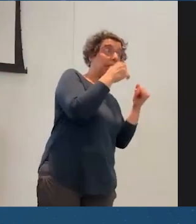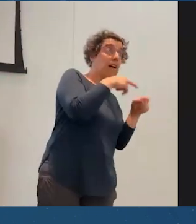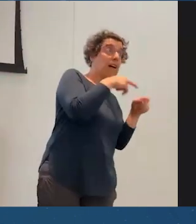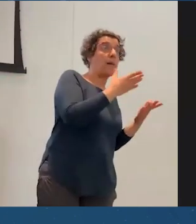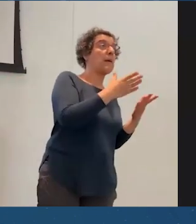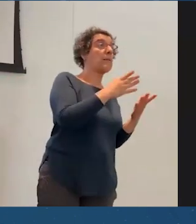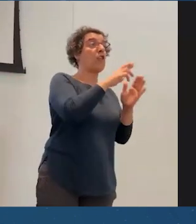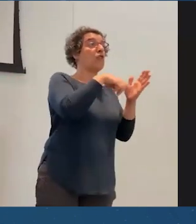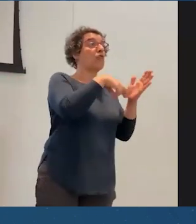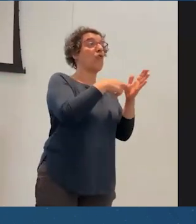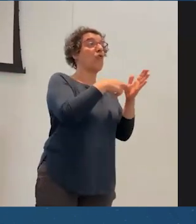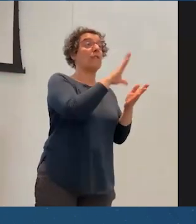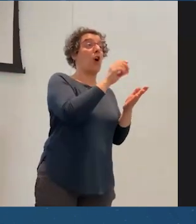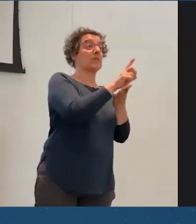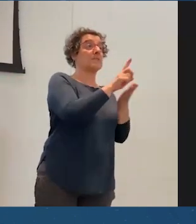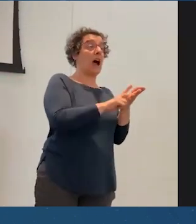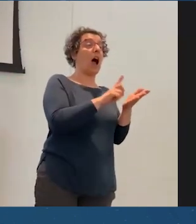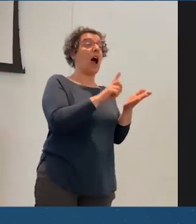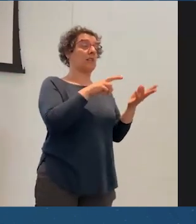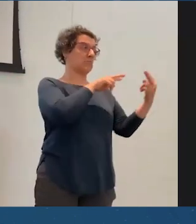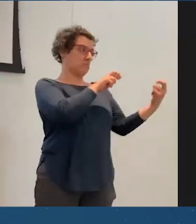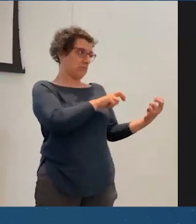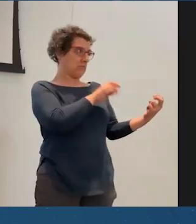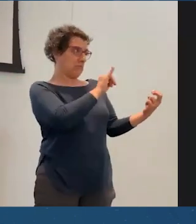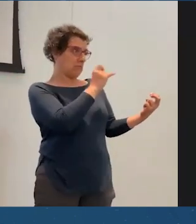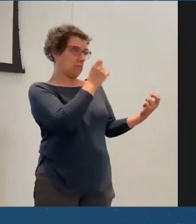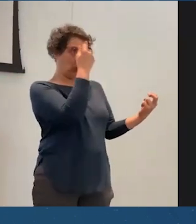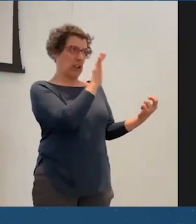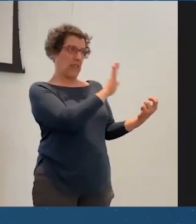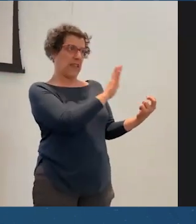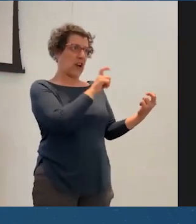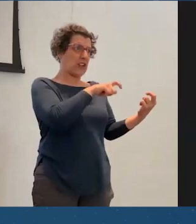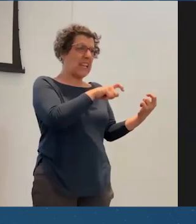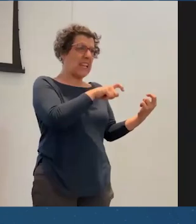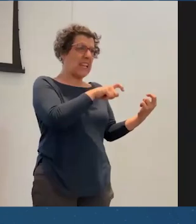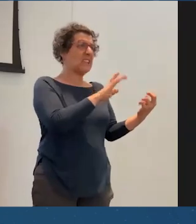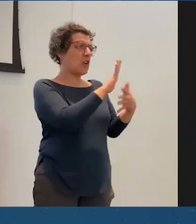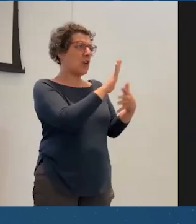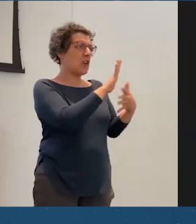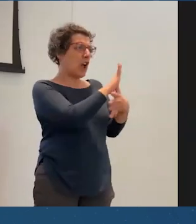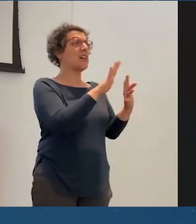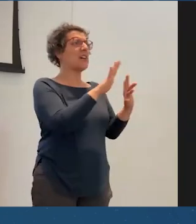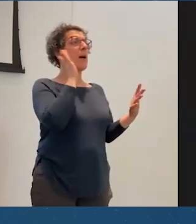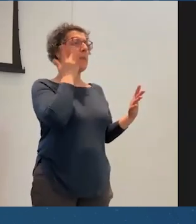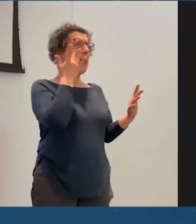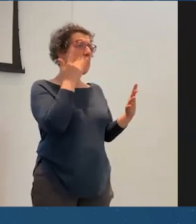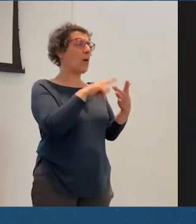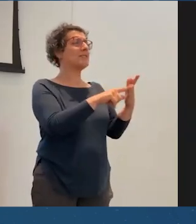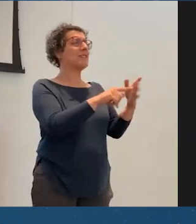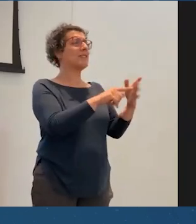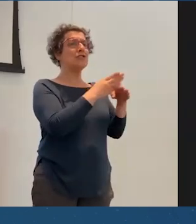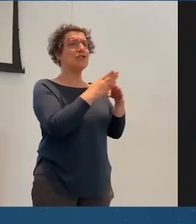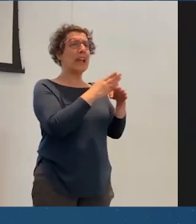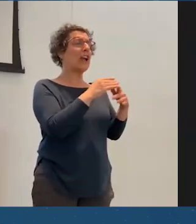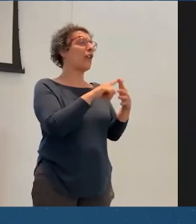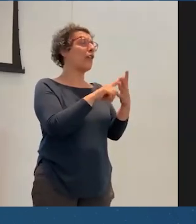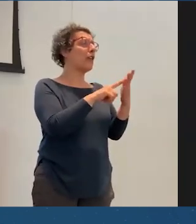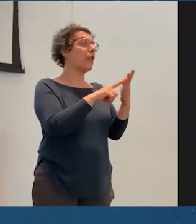the role of co-design helps us understand and prioritize needs, pain points, opportunities, shared values with the communities that we're